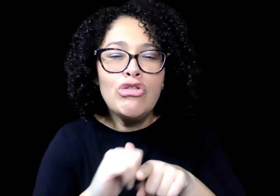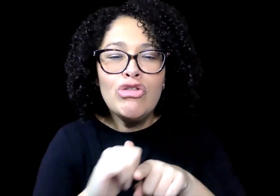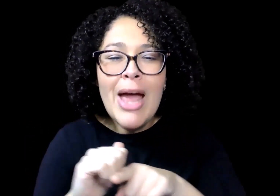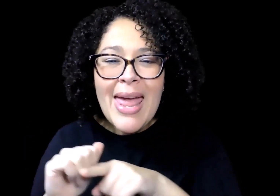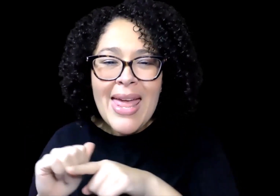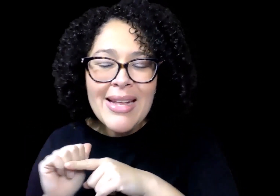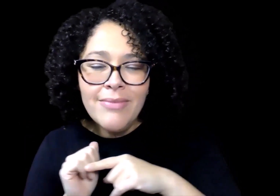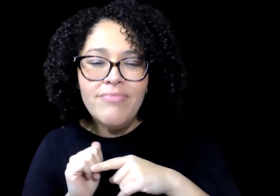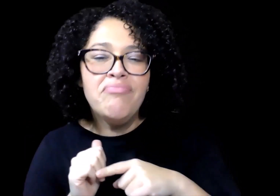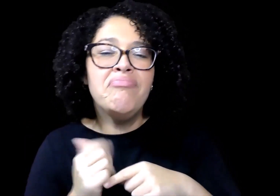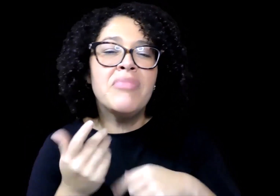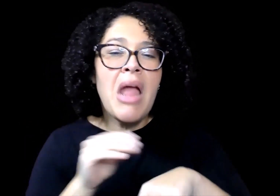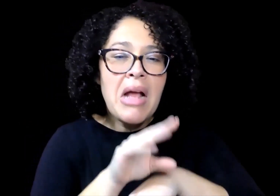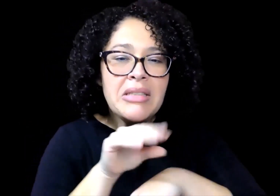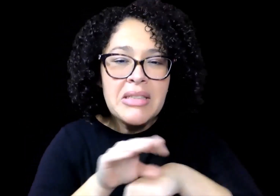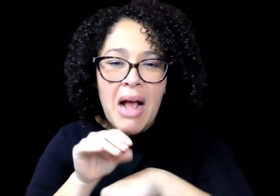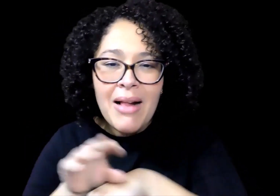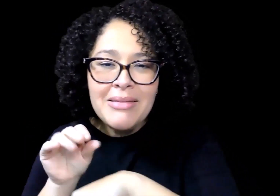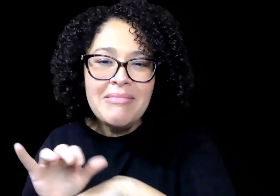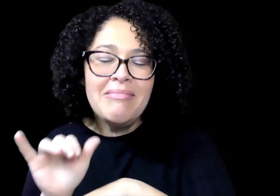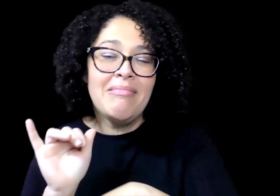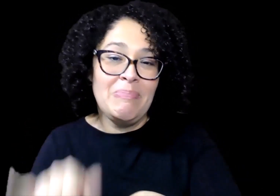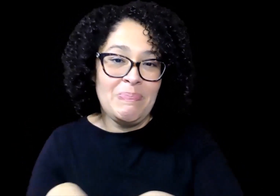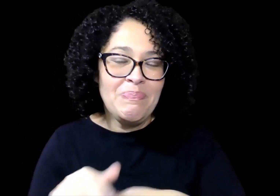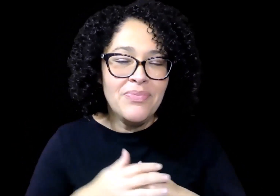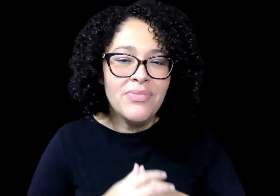I've also done a lot of trainings consulting